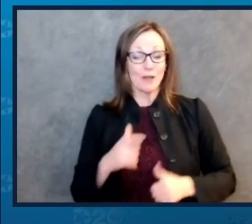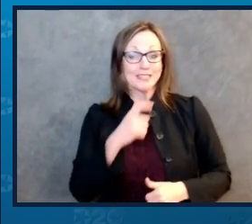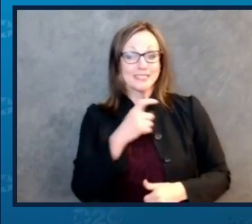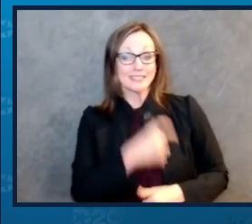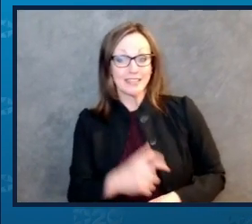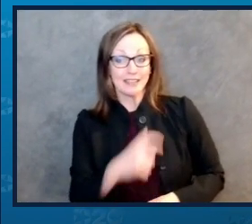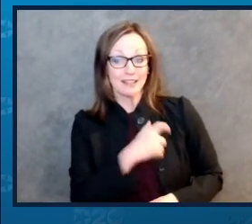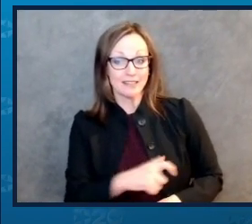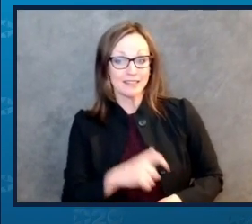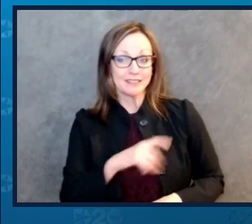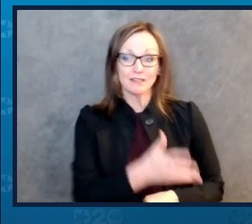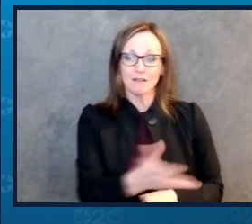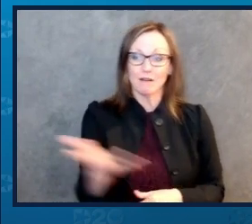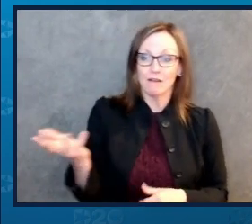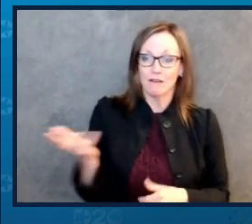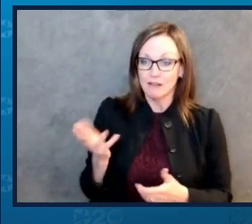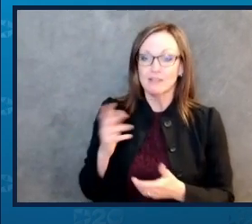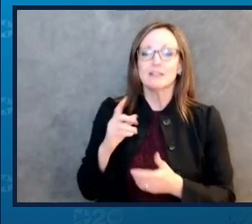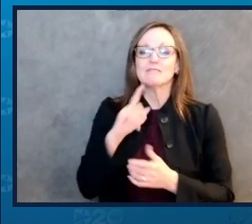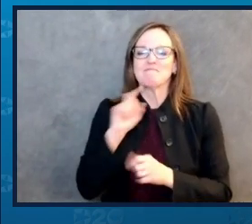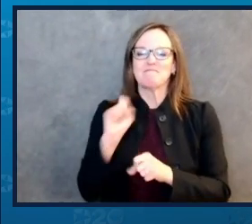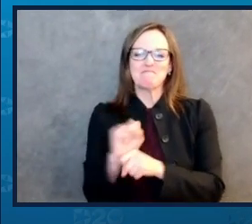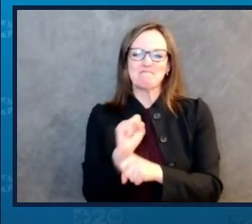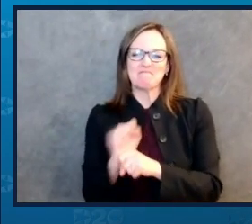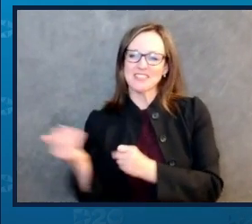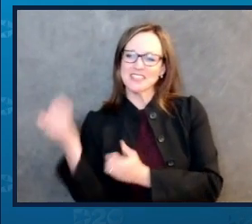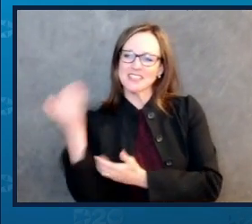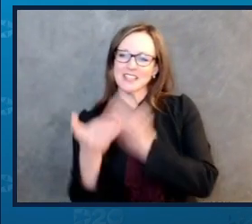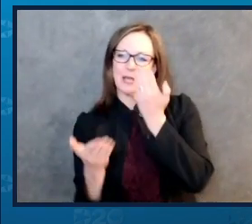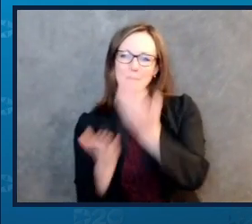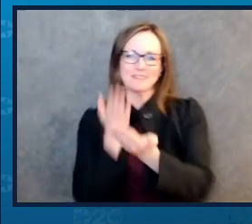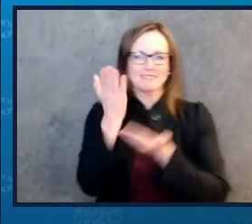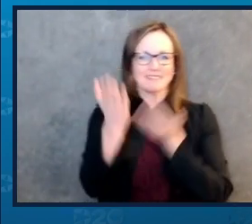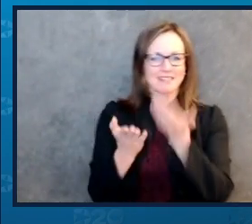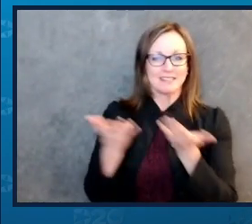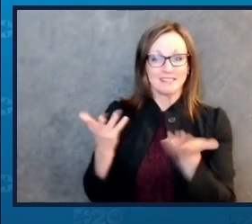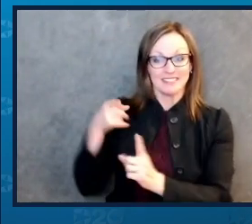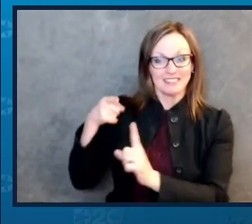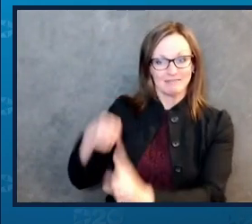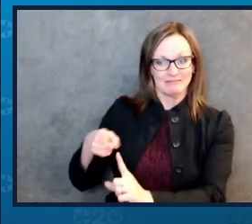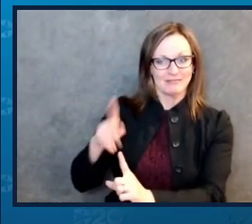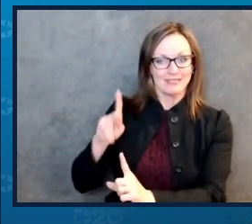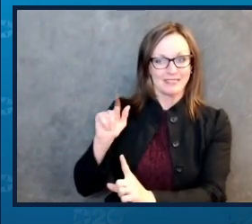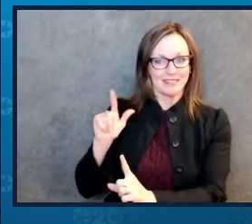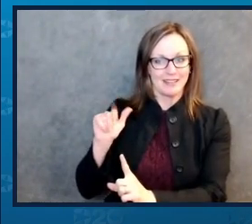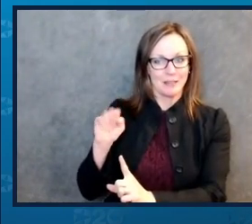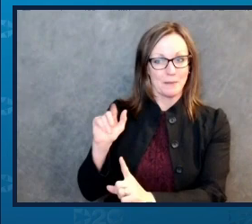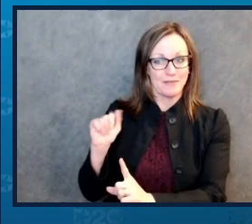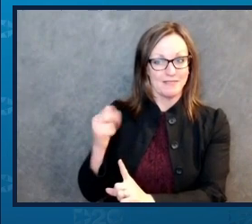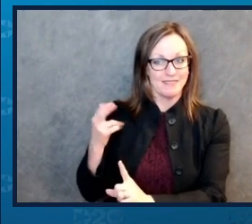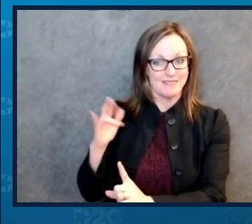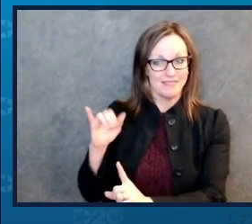DEMOCRATIC CANDIDATE FOR VICE PRESIDENT. IN ACCORDANCE WITH OUR RULE,